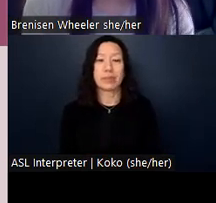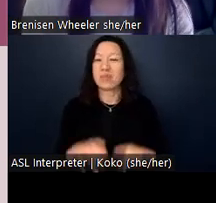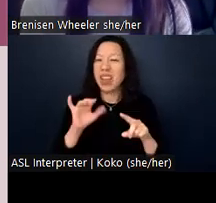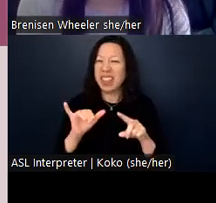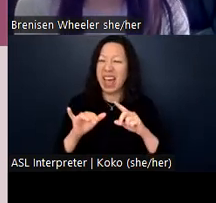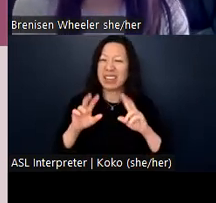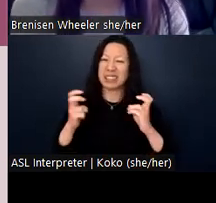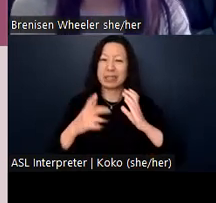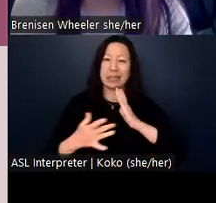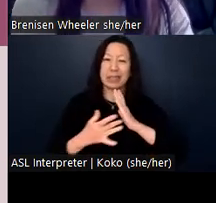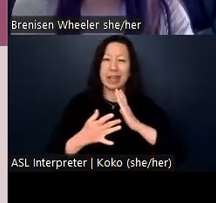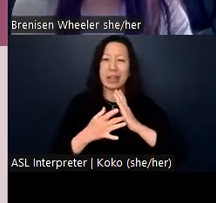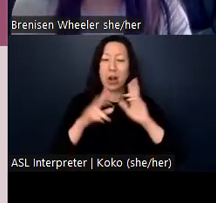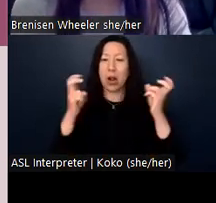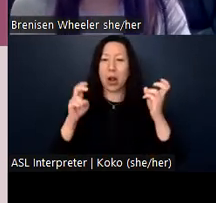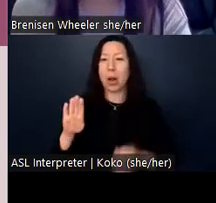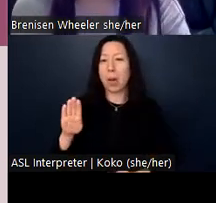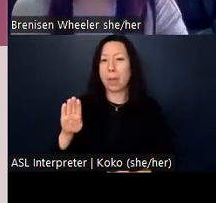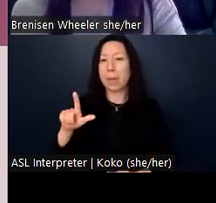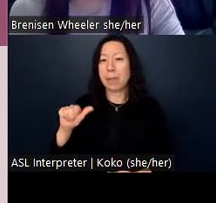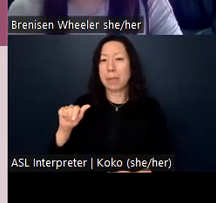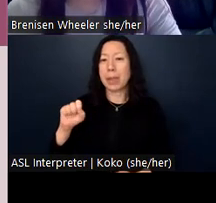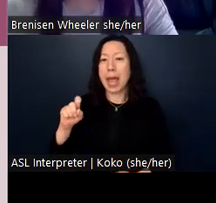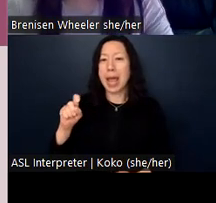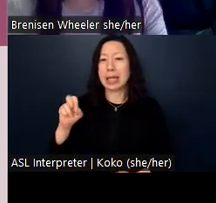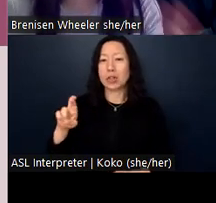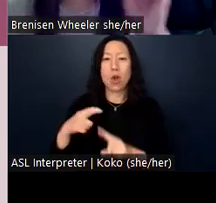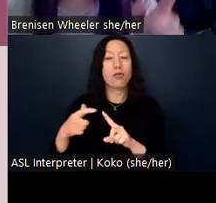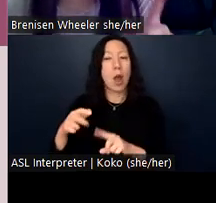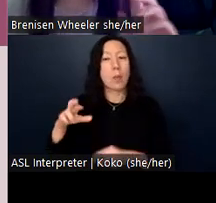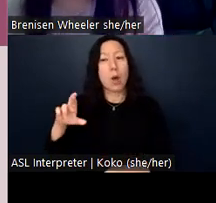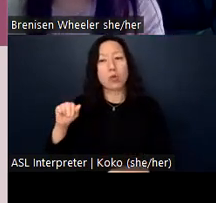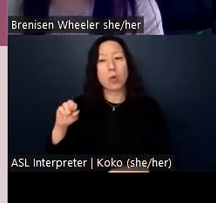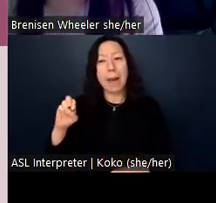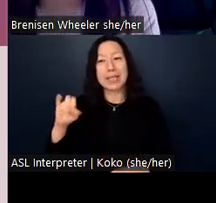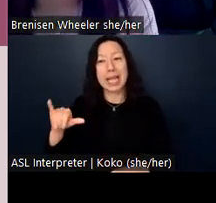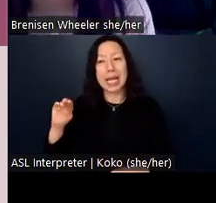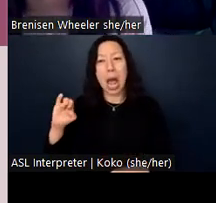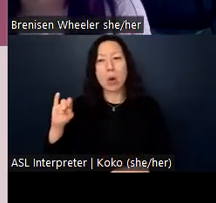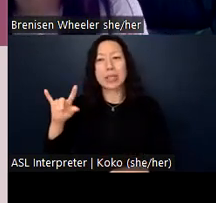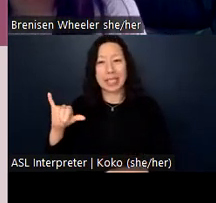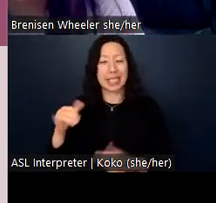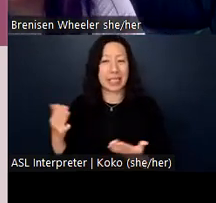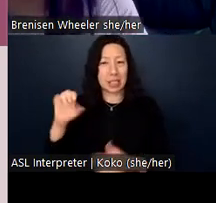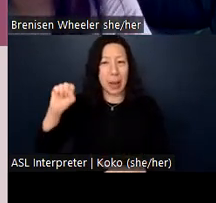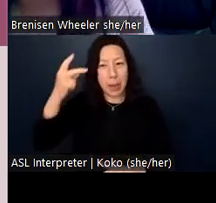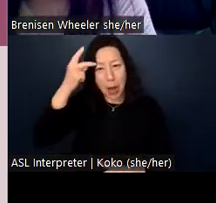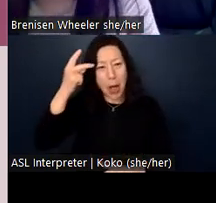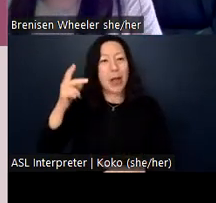our very own Ramsey County. 13:17:53 Sos sexual violence, services and sleep. Paul. Just another great resource for you all to have a new back pocket.